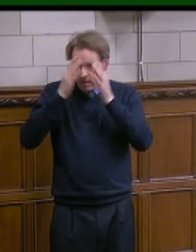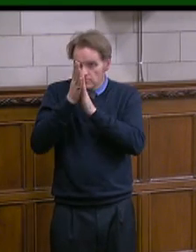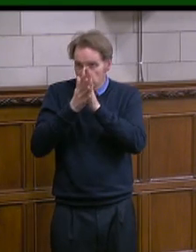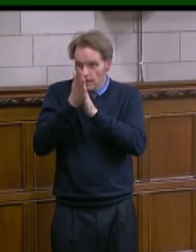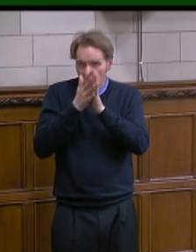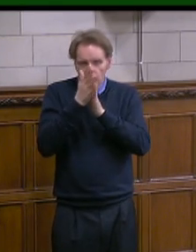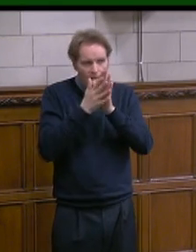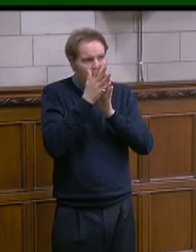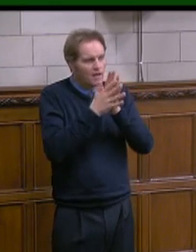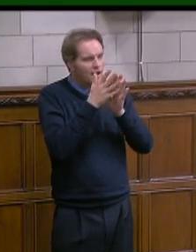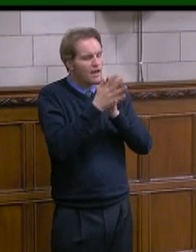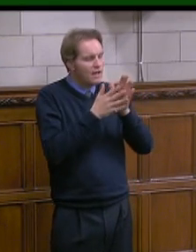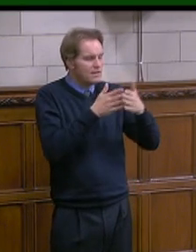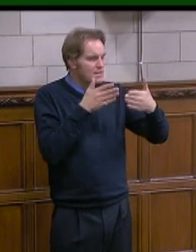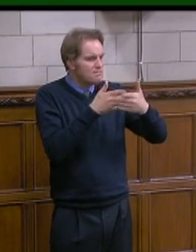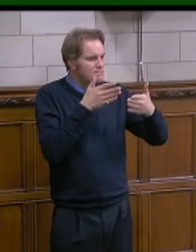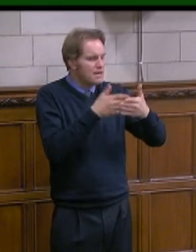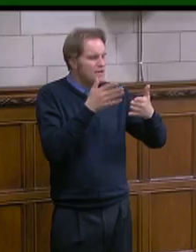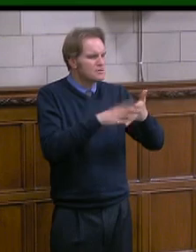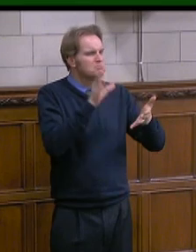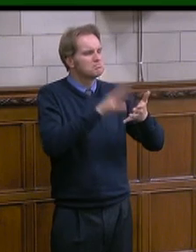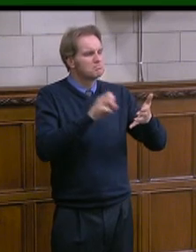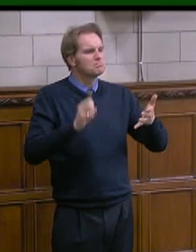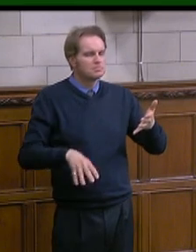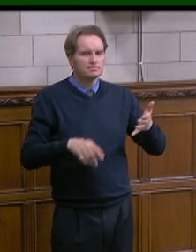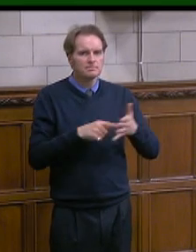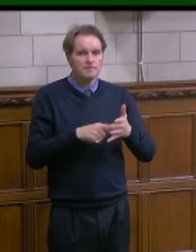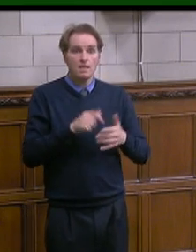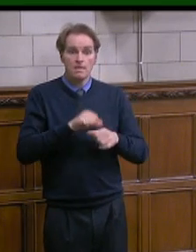When I started working, there was a deaf person at work.